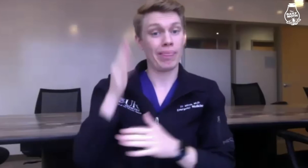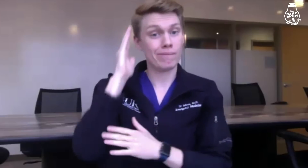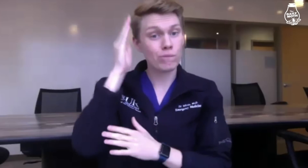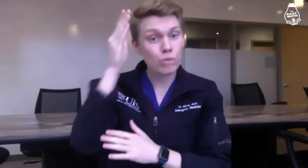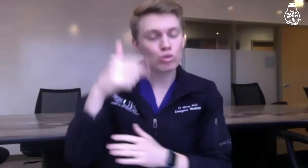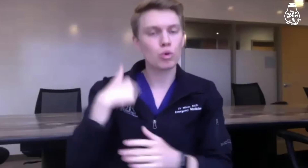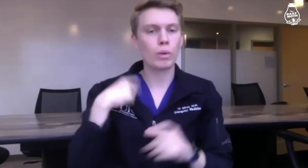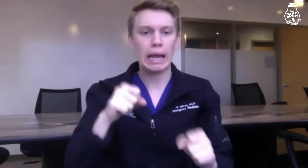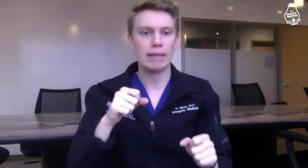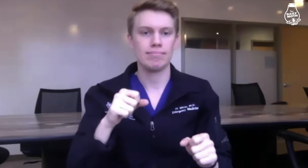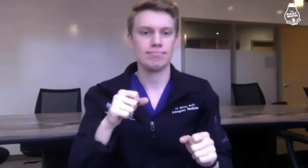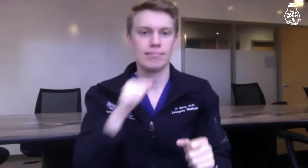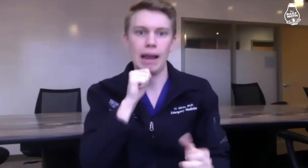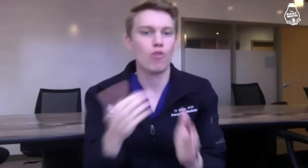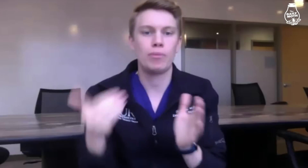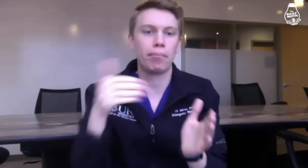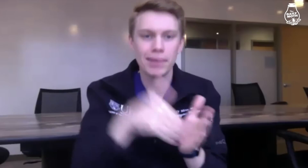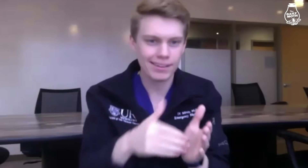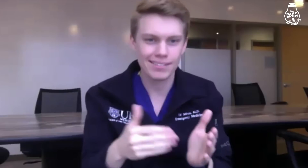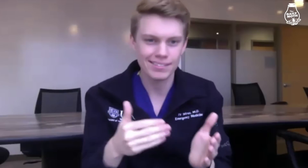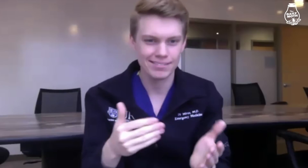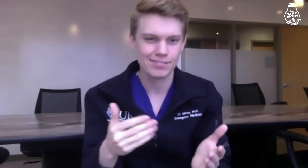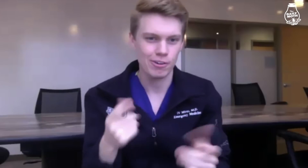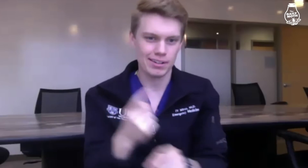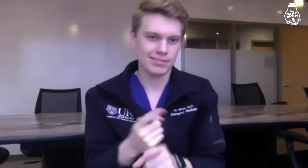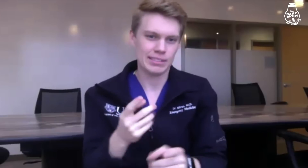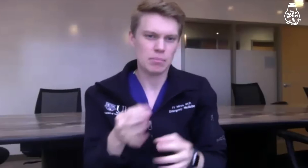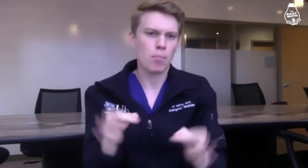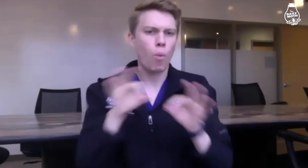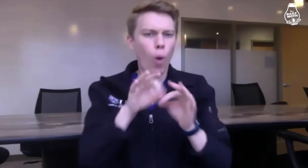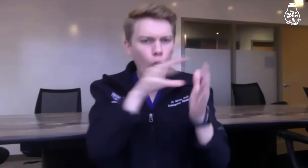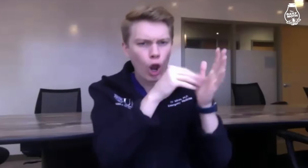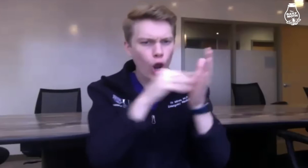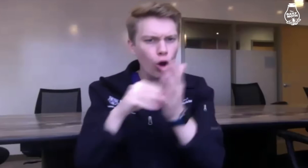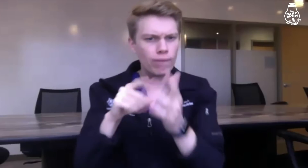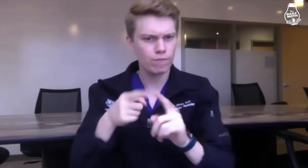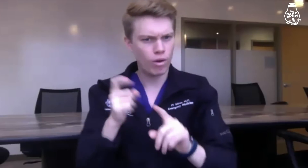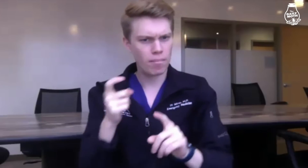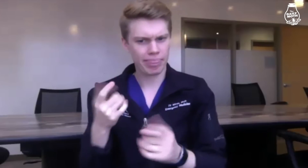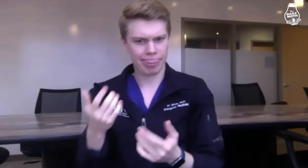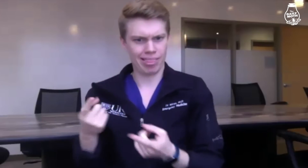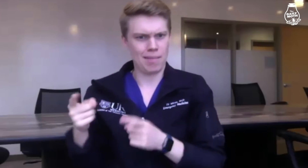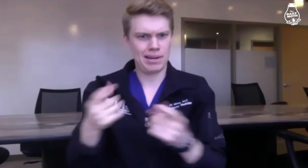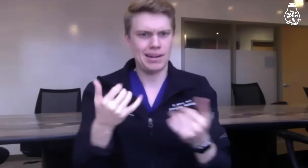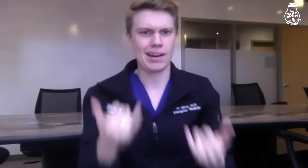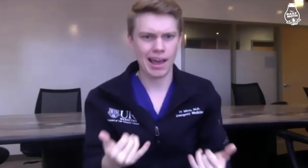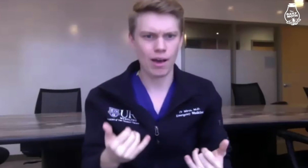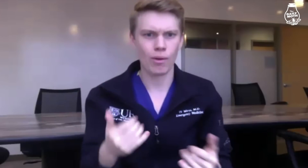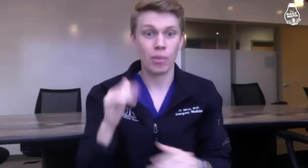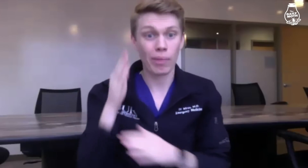so that in the future we won't repeat it. It's important to learn from things that happen now